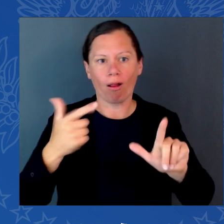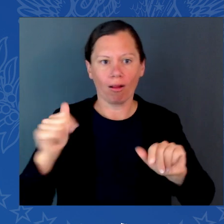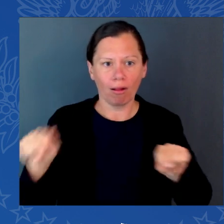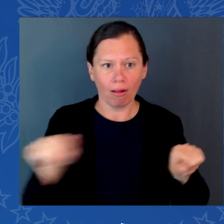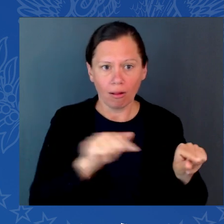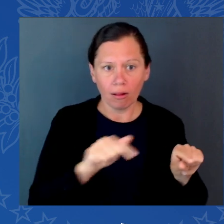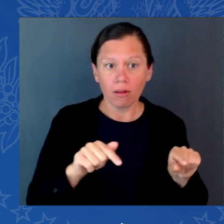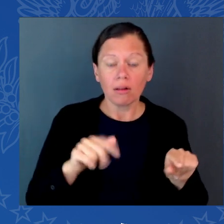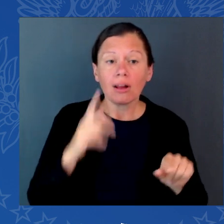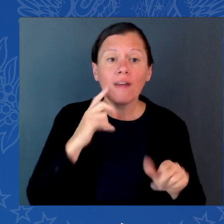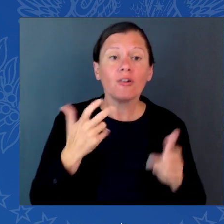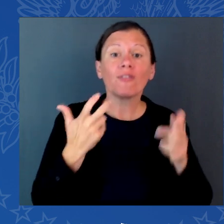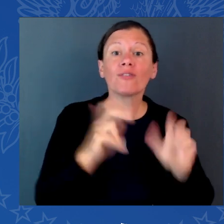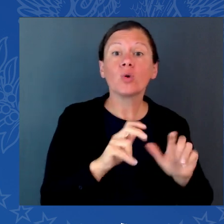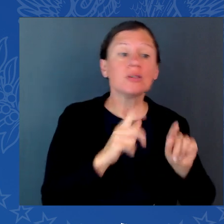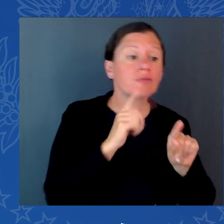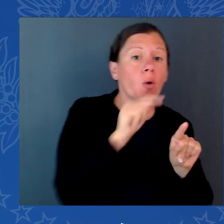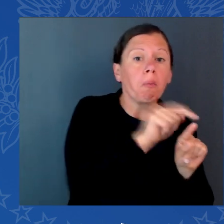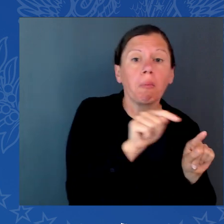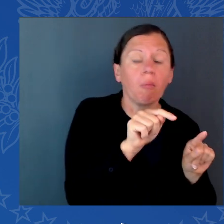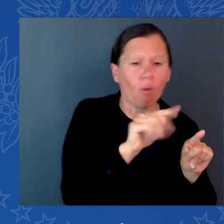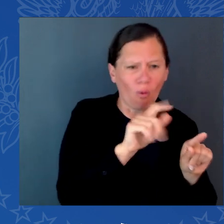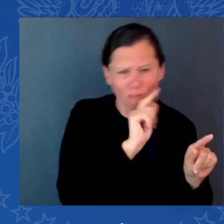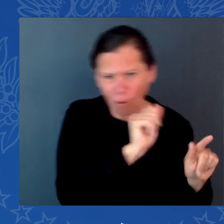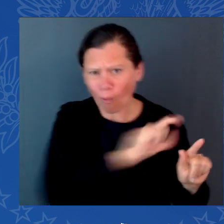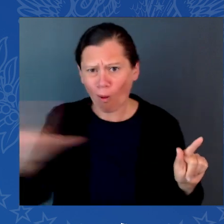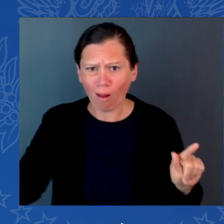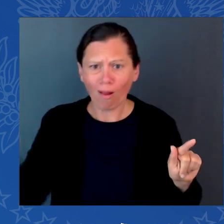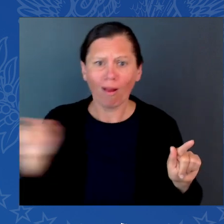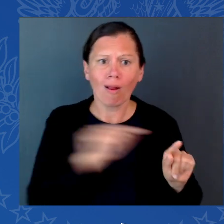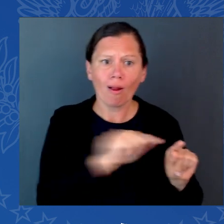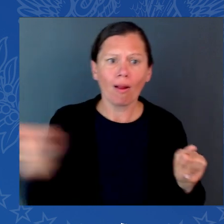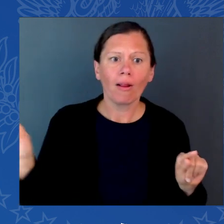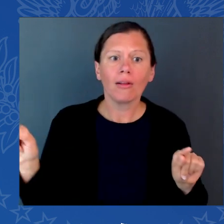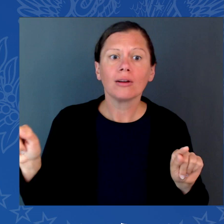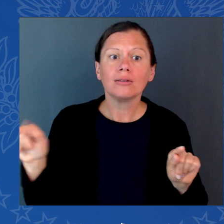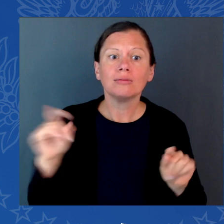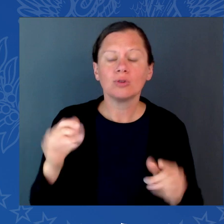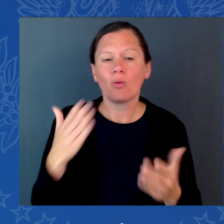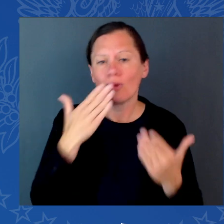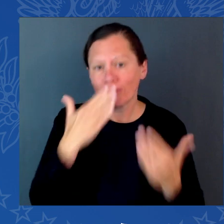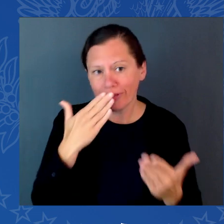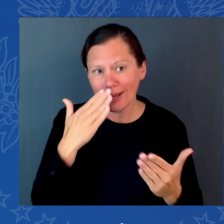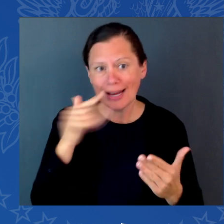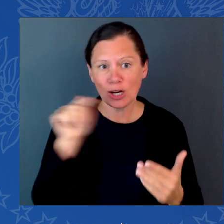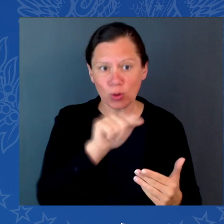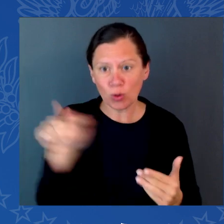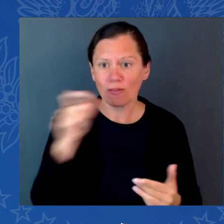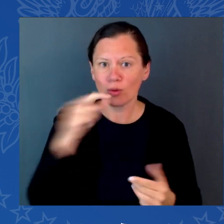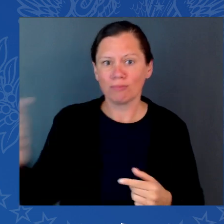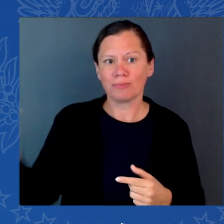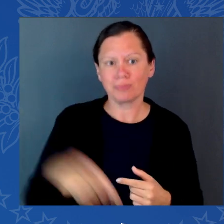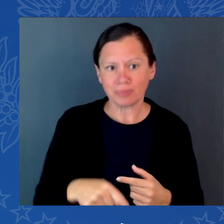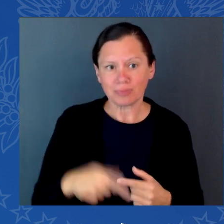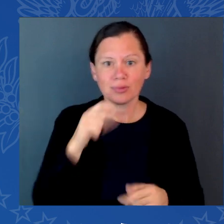So, I want to thank you, again, for being here. I look forward to working with all of you. And I'm going to turn it back to the prime minister.